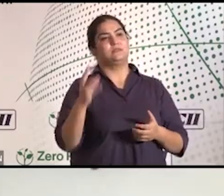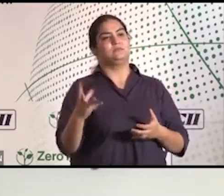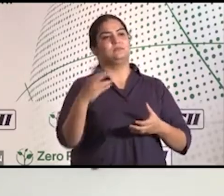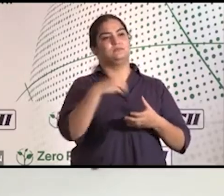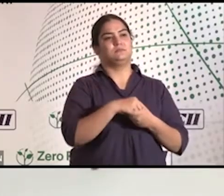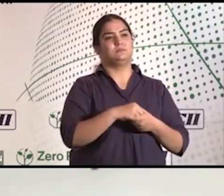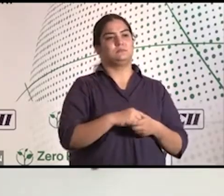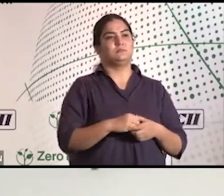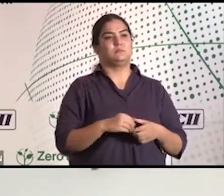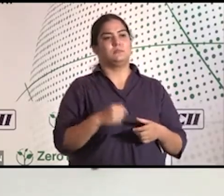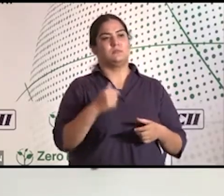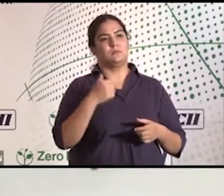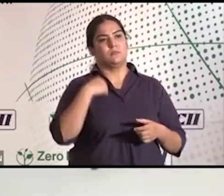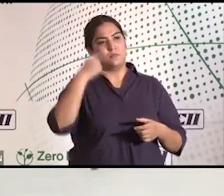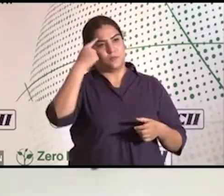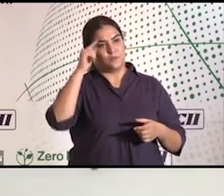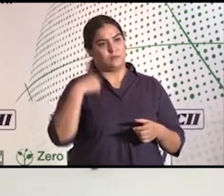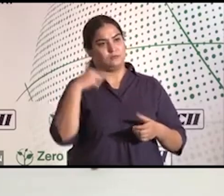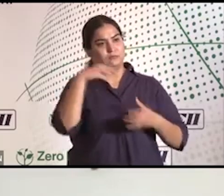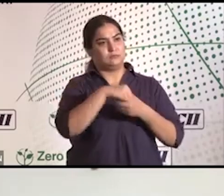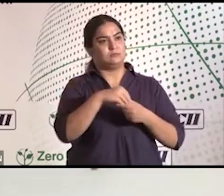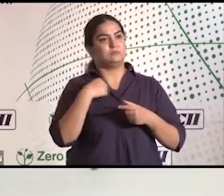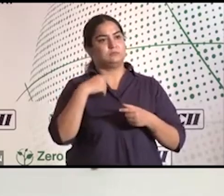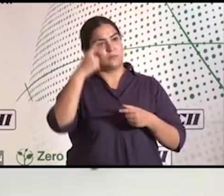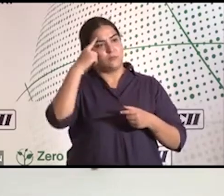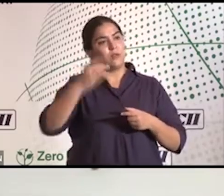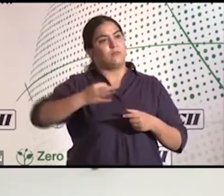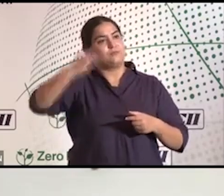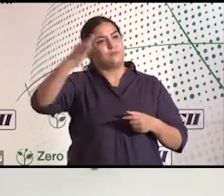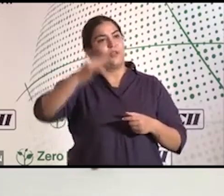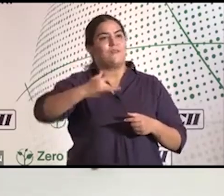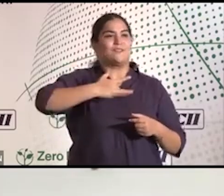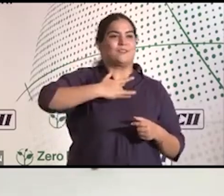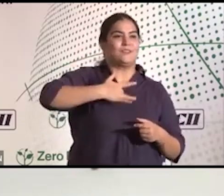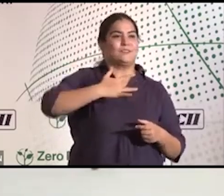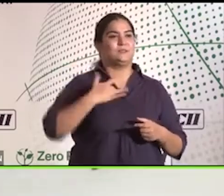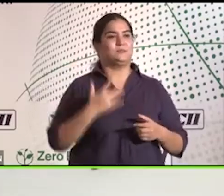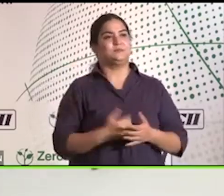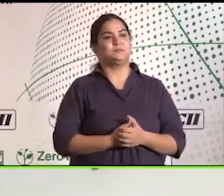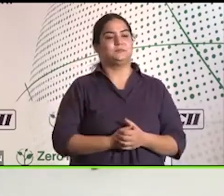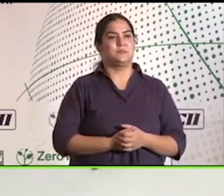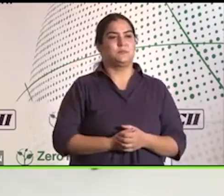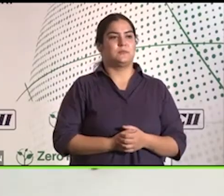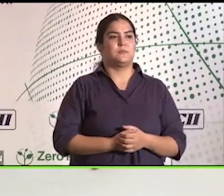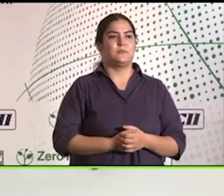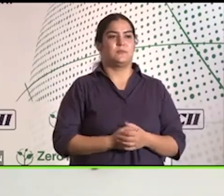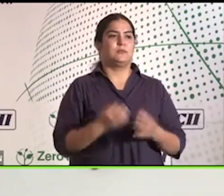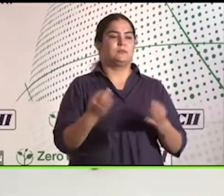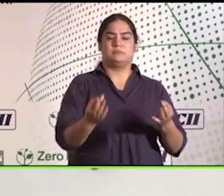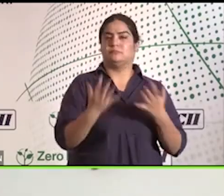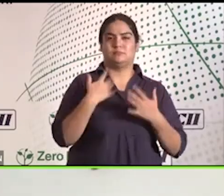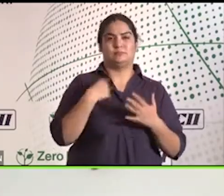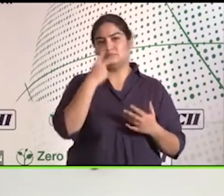I'm your co-moderator for the day if this further interrupts. Thank you. Fantastic. Thank you so much for that support, Ravi.